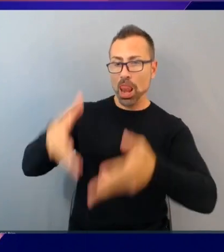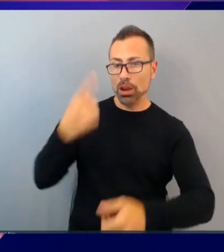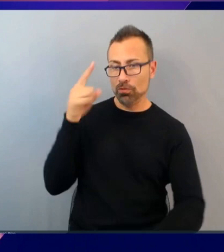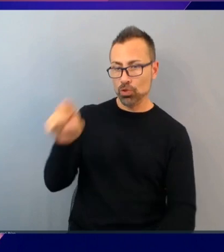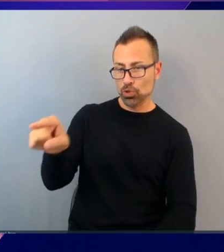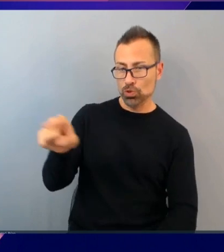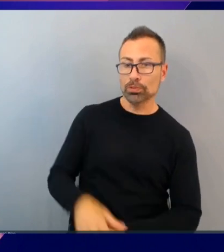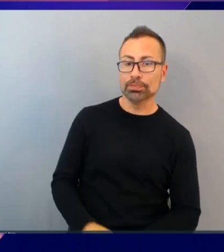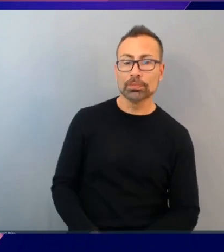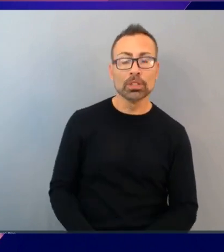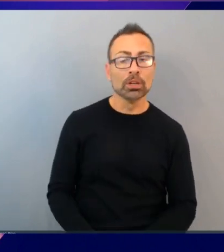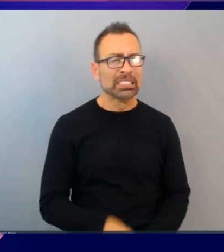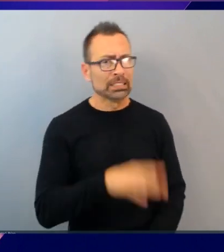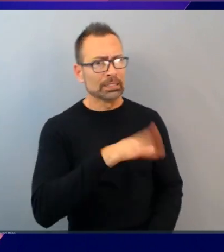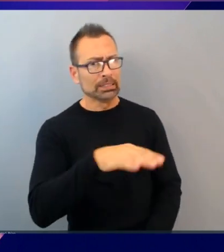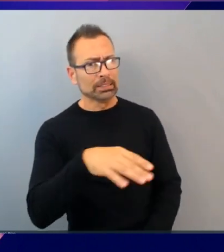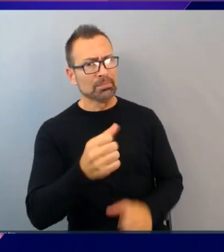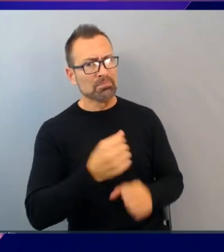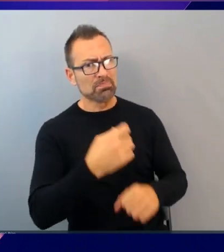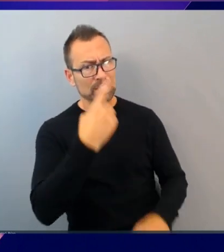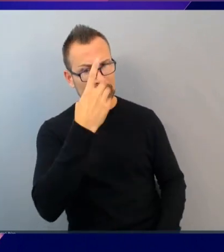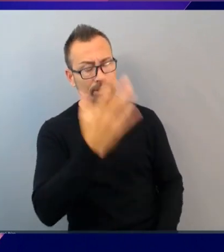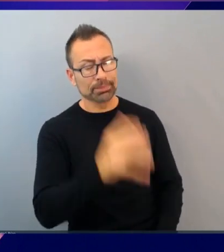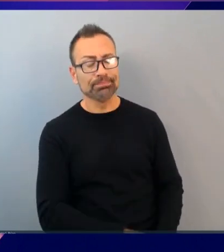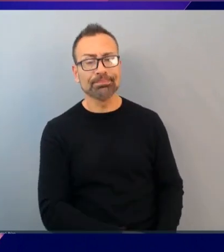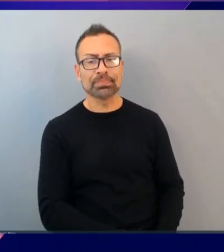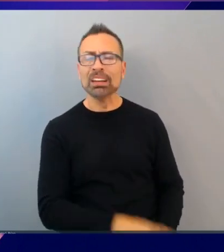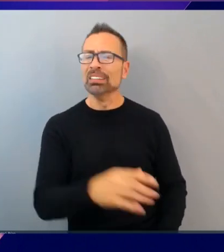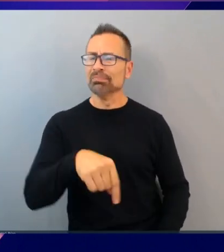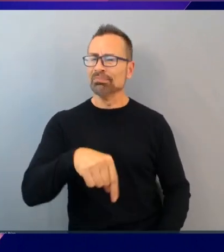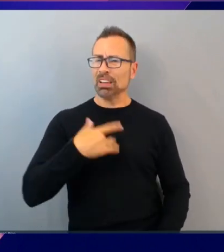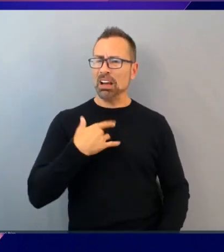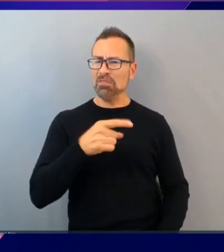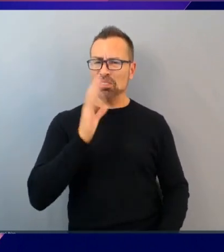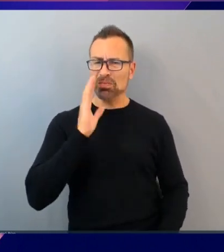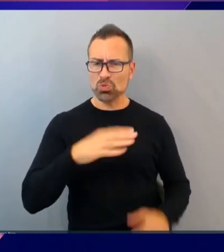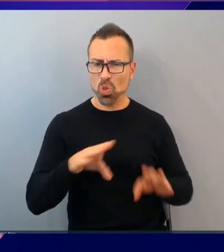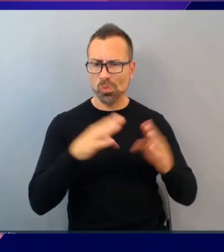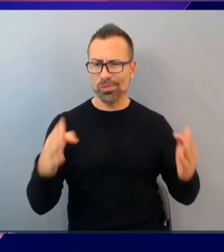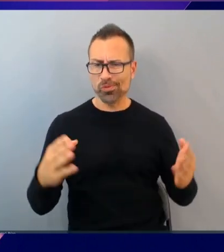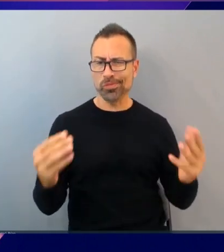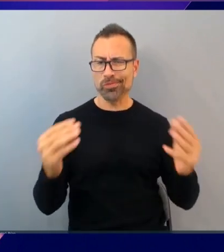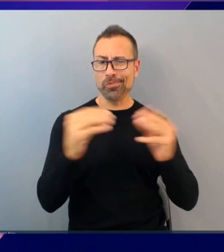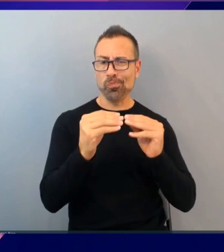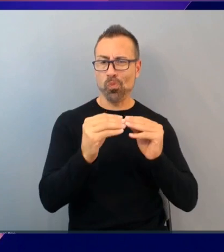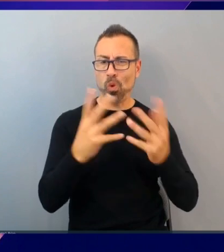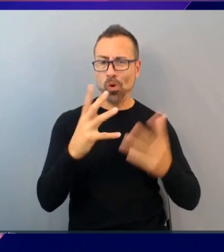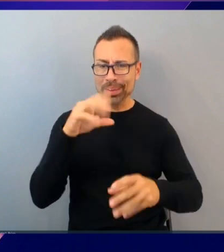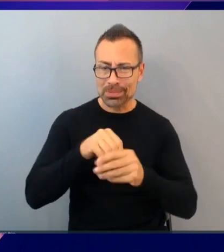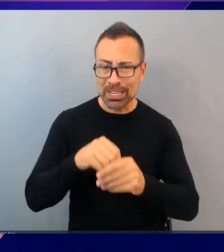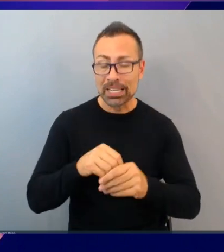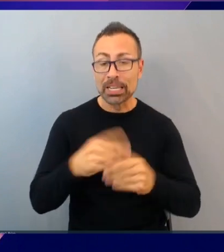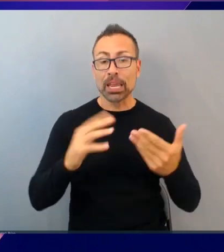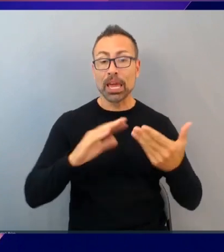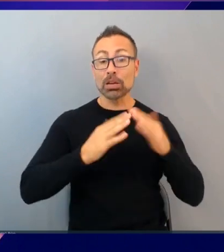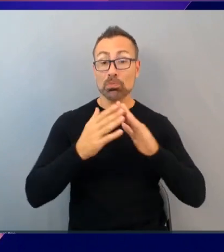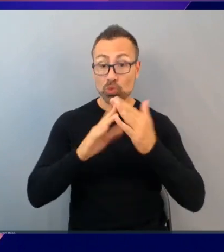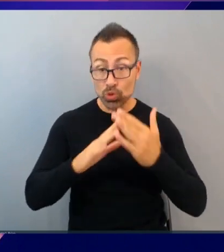for a lot more folks to participate in creating community events because it's a lot safer now. Yeah. Now you don't run the risk